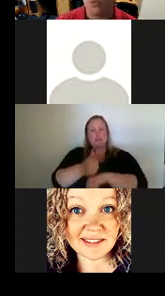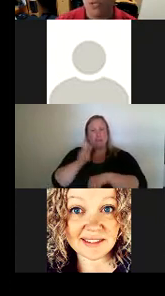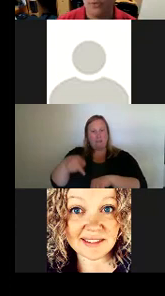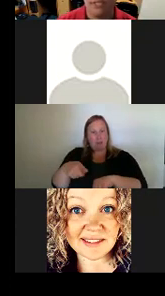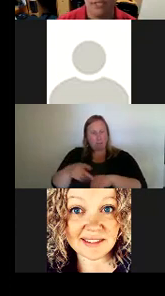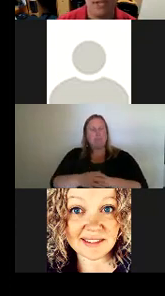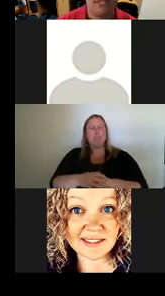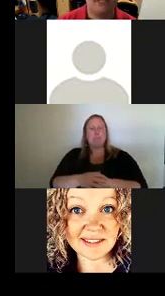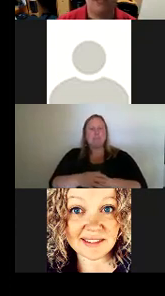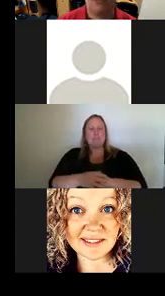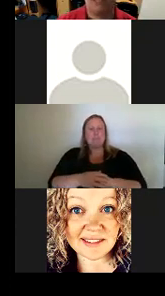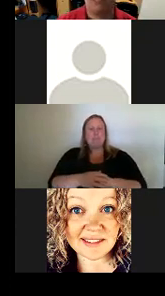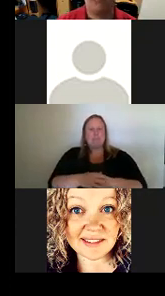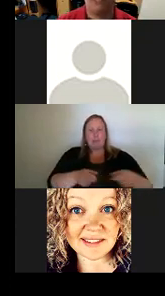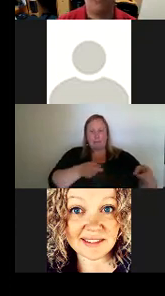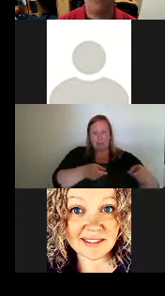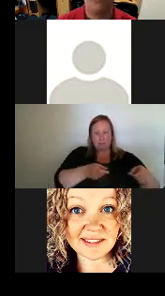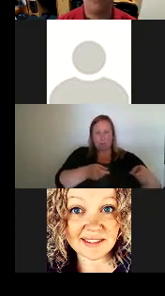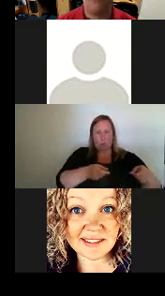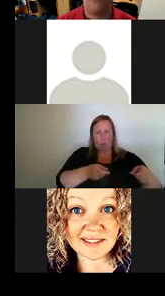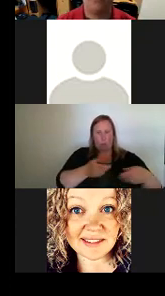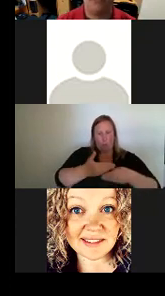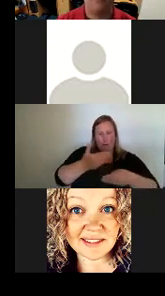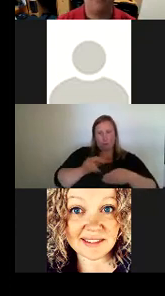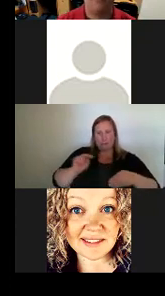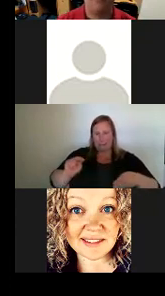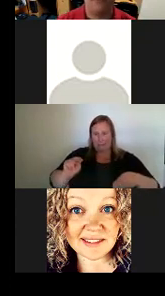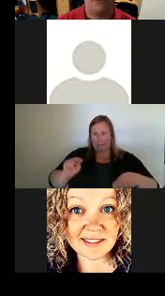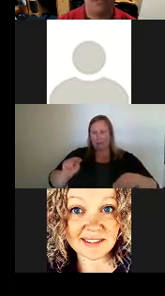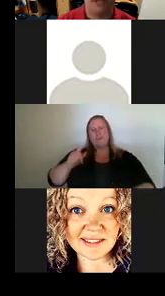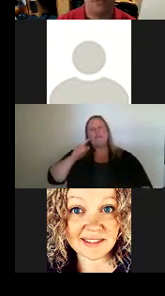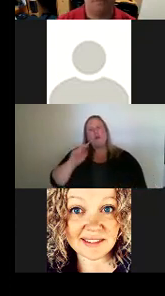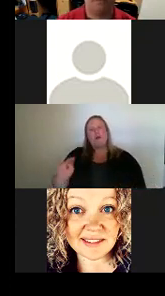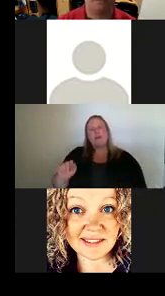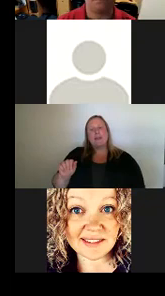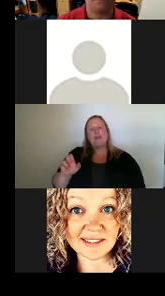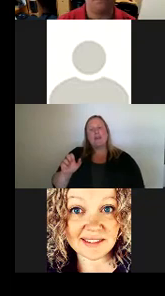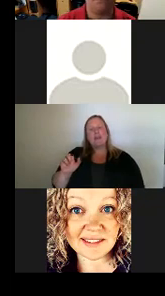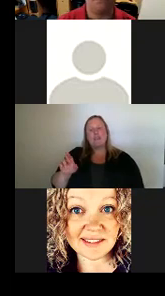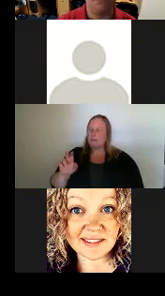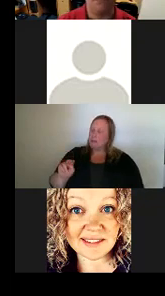CONTROL WITH WINDOWS AND LETTER N IS THE SHORTCUT TO GET TO THE NARRATOR SETTINGS.